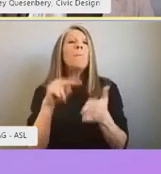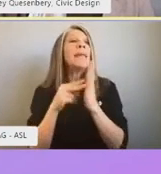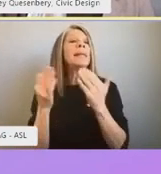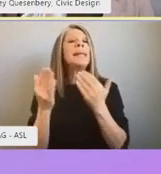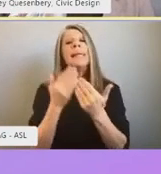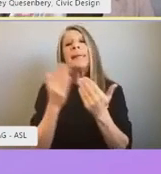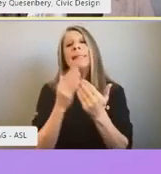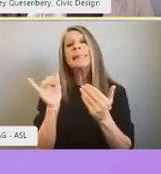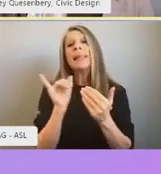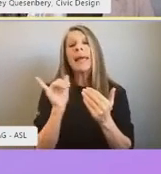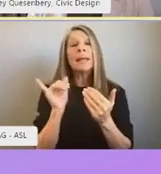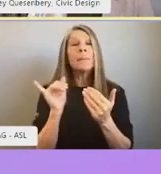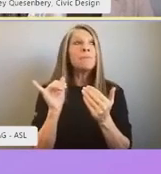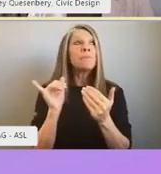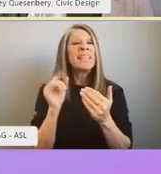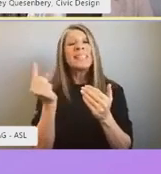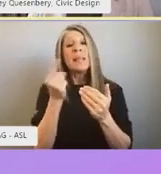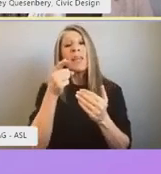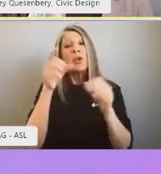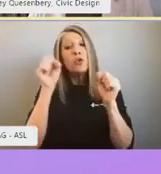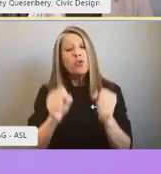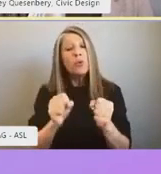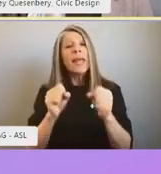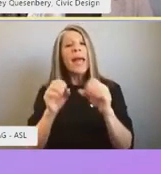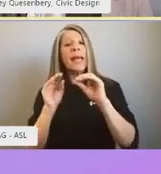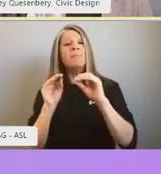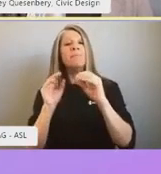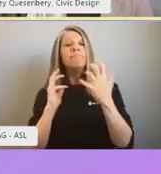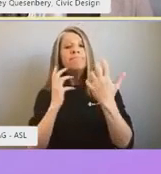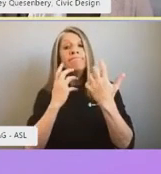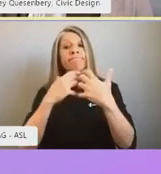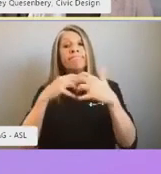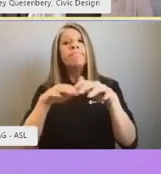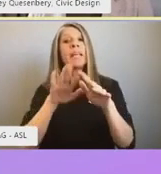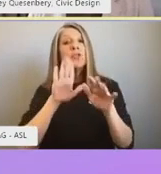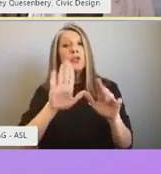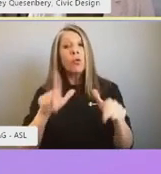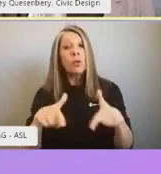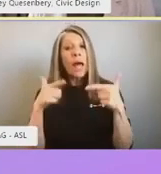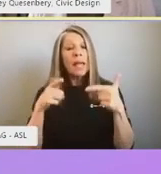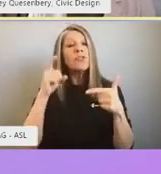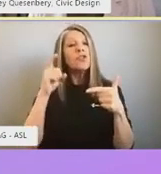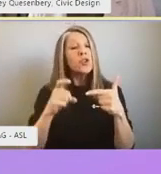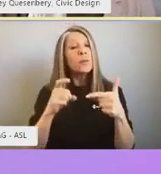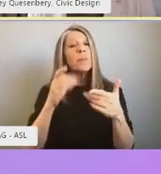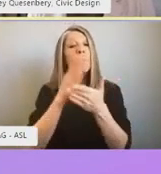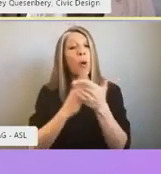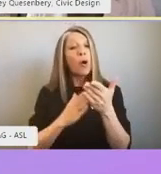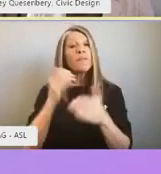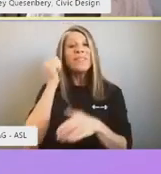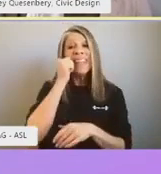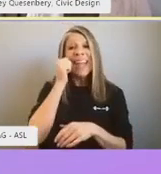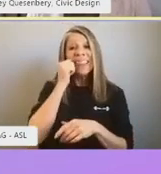an assigned polling place. What makes voting convenient I don't mean convenient in a light way, I mean it is